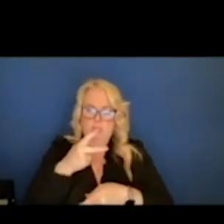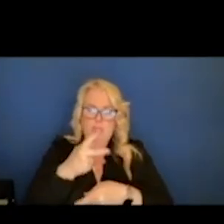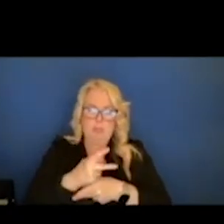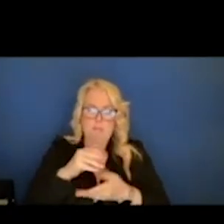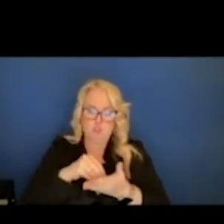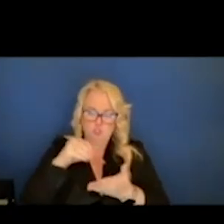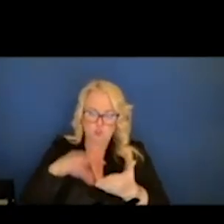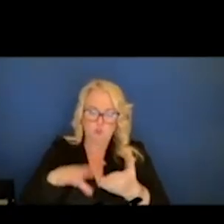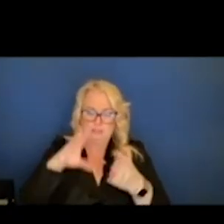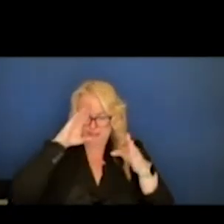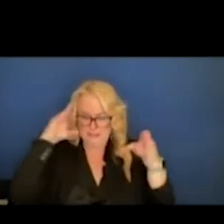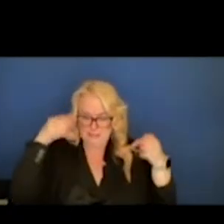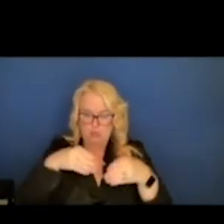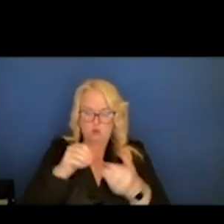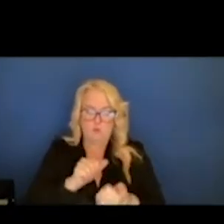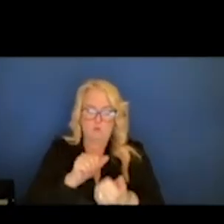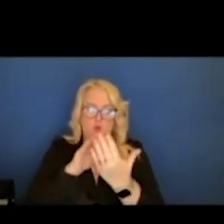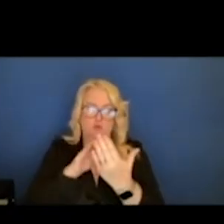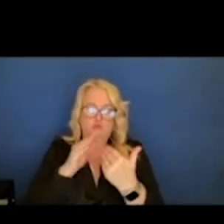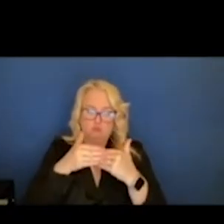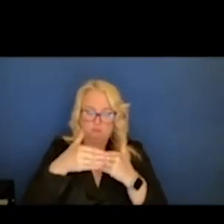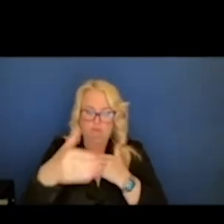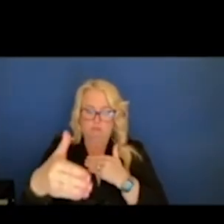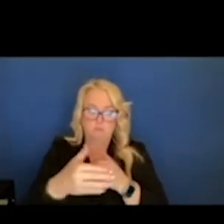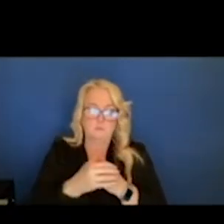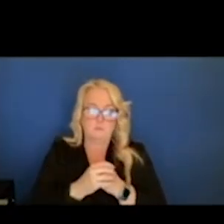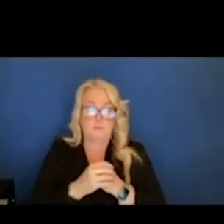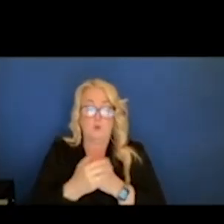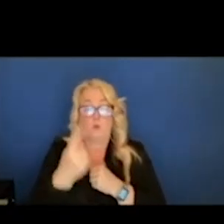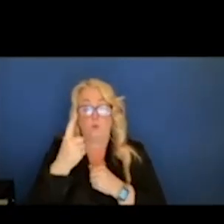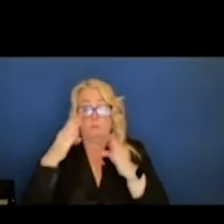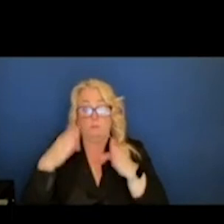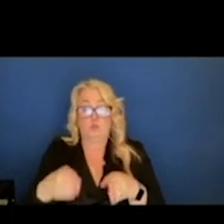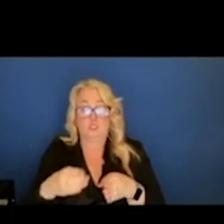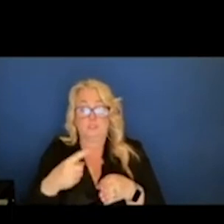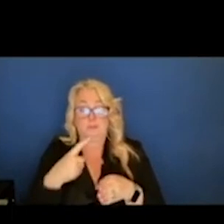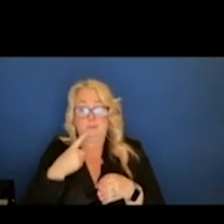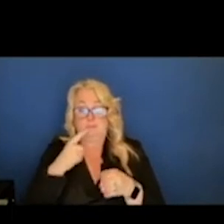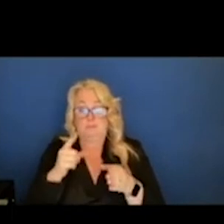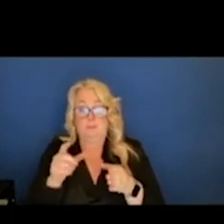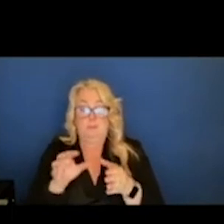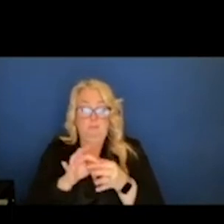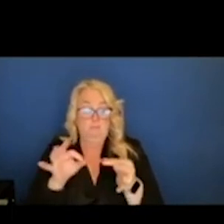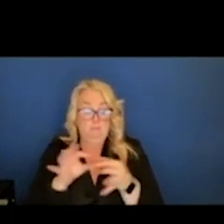a student-centered approach throughout. A participant worded the power of this program